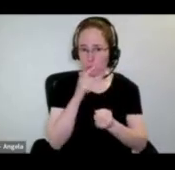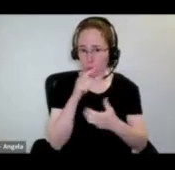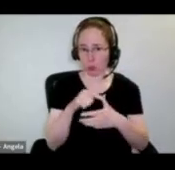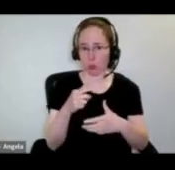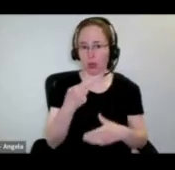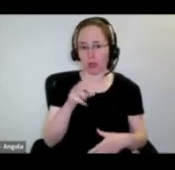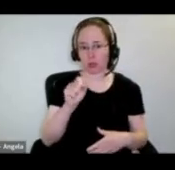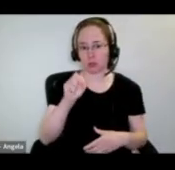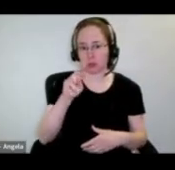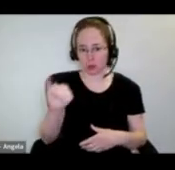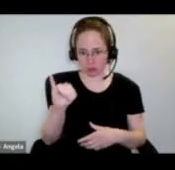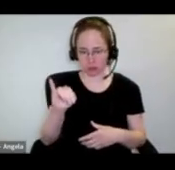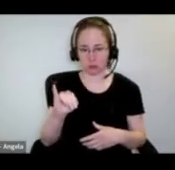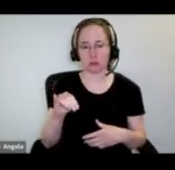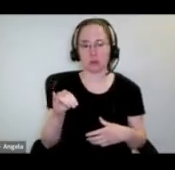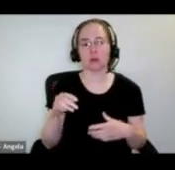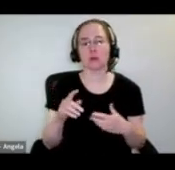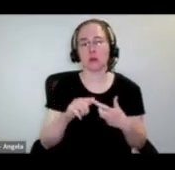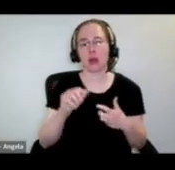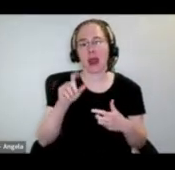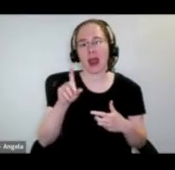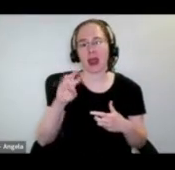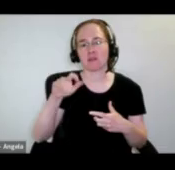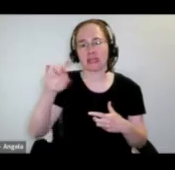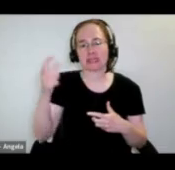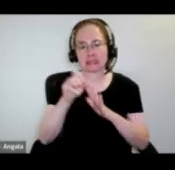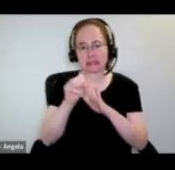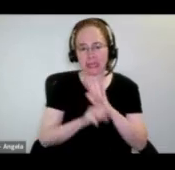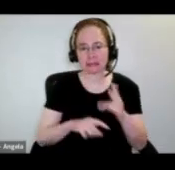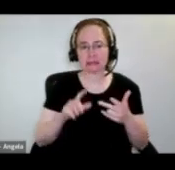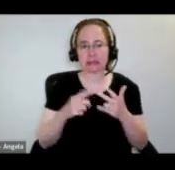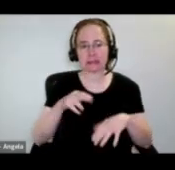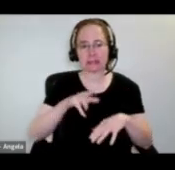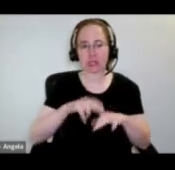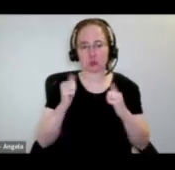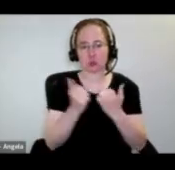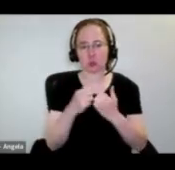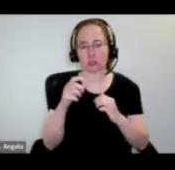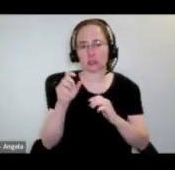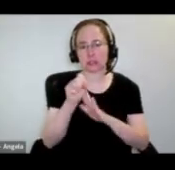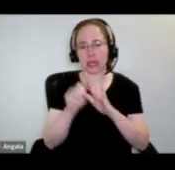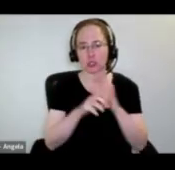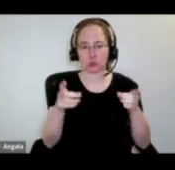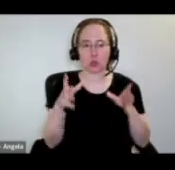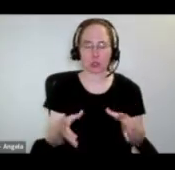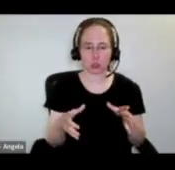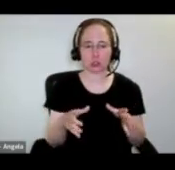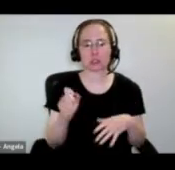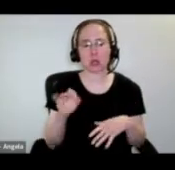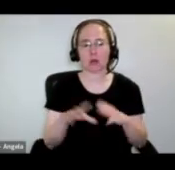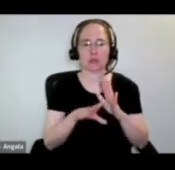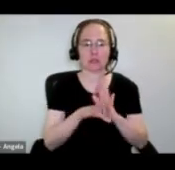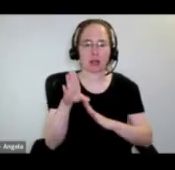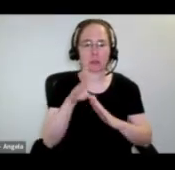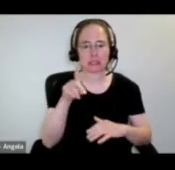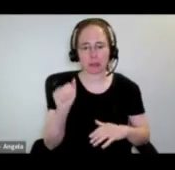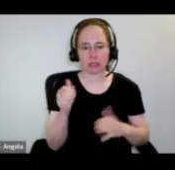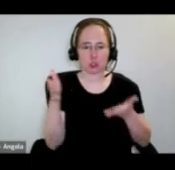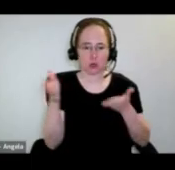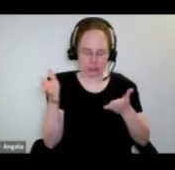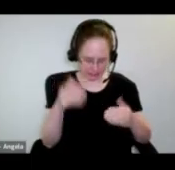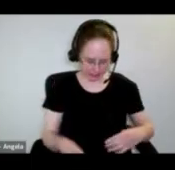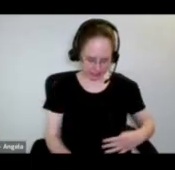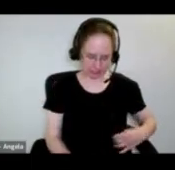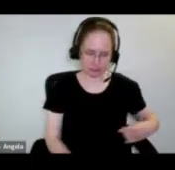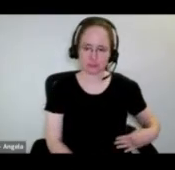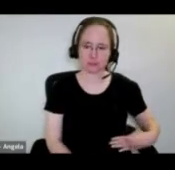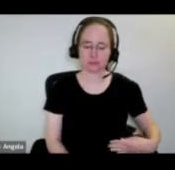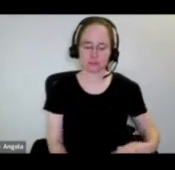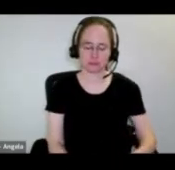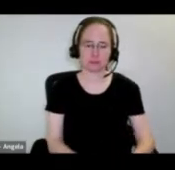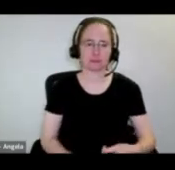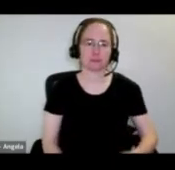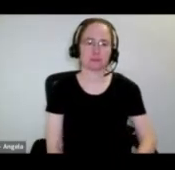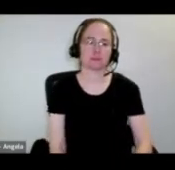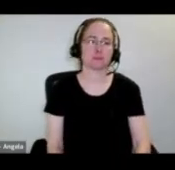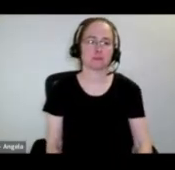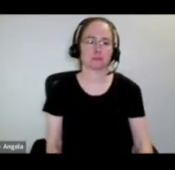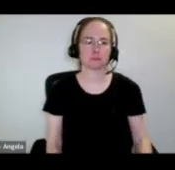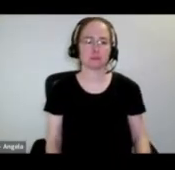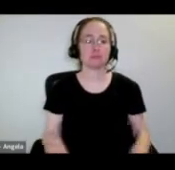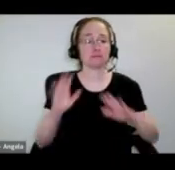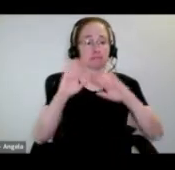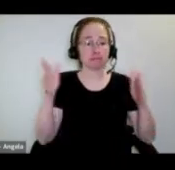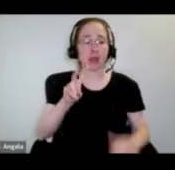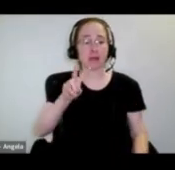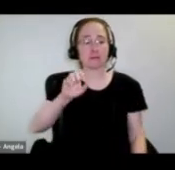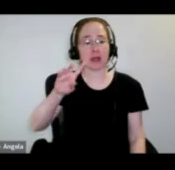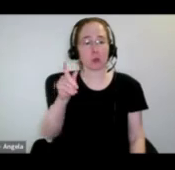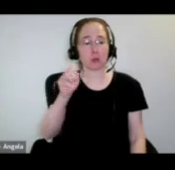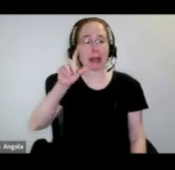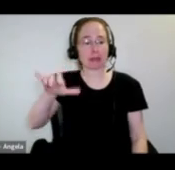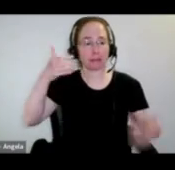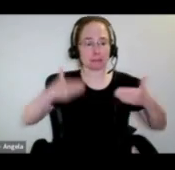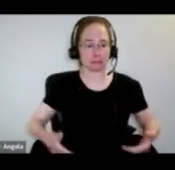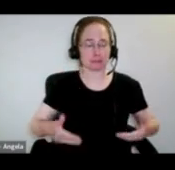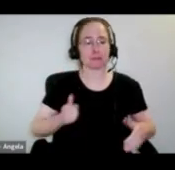Valerie Bradley: And this webinar is jointly sponsored by the Human Services Research Institute, Advancing States, and the National Association of State Directors of Developmental Disability Services. Next slide, Lindsay.